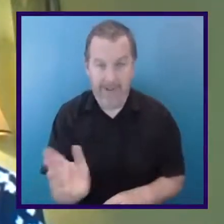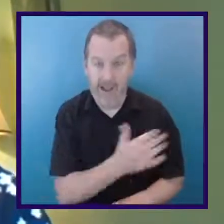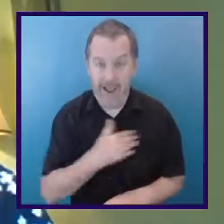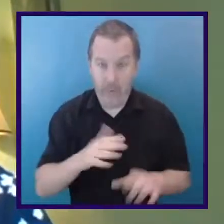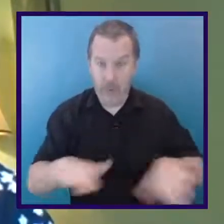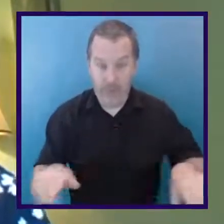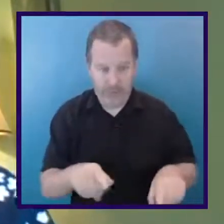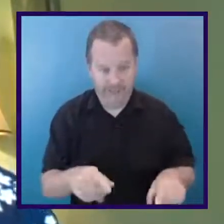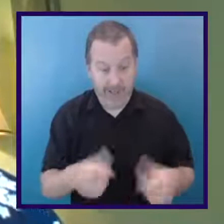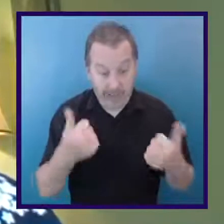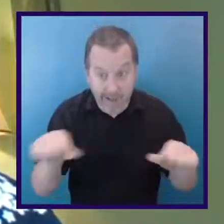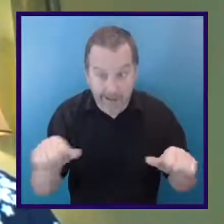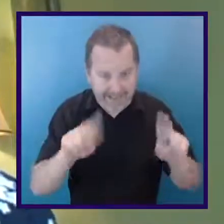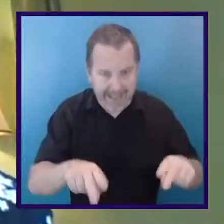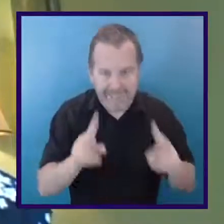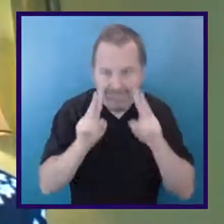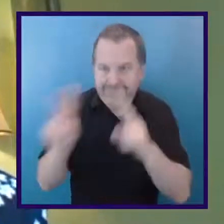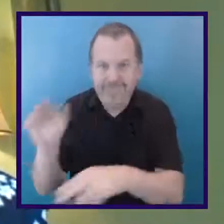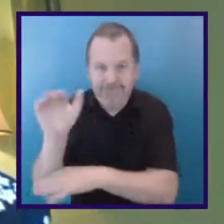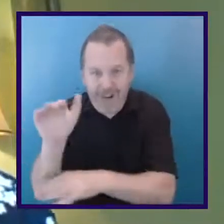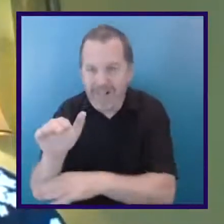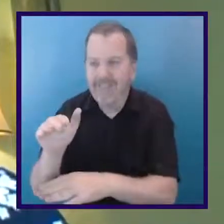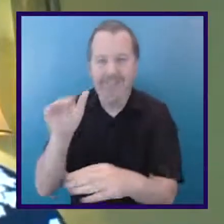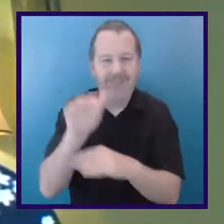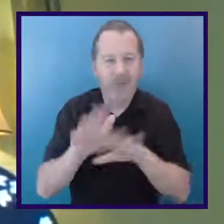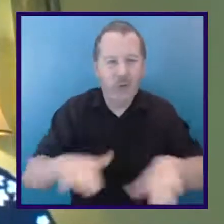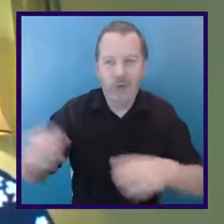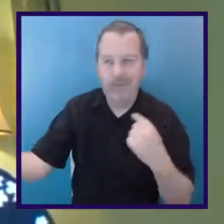to go abroad and for students from other countries to come to us.